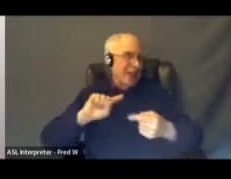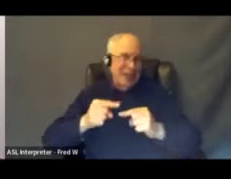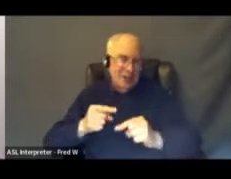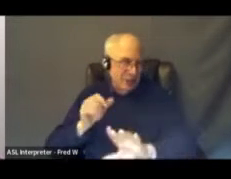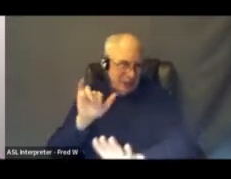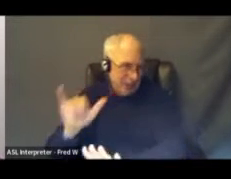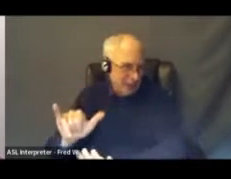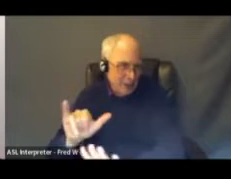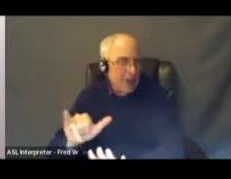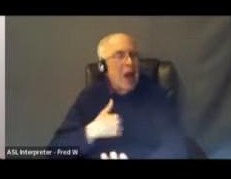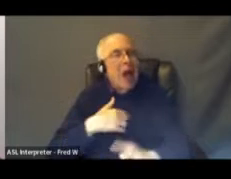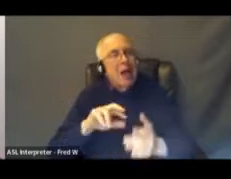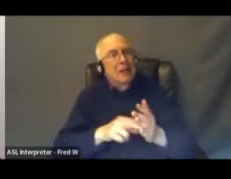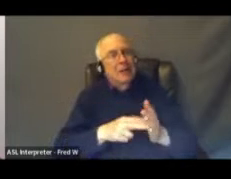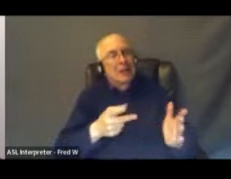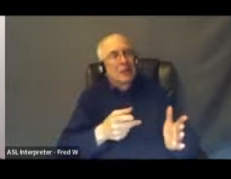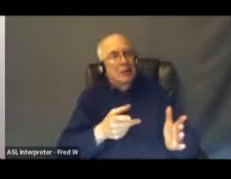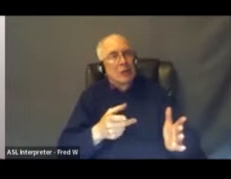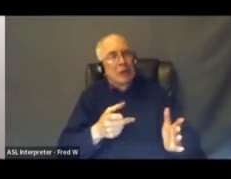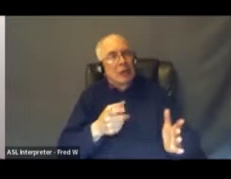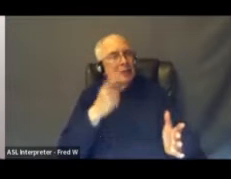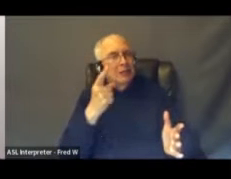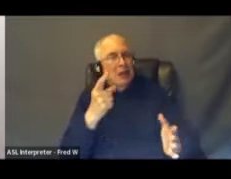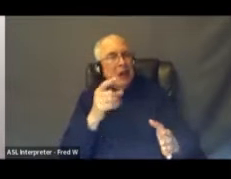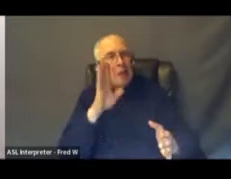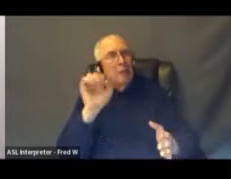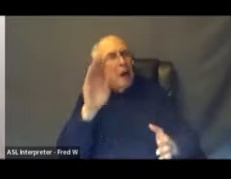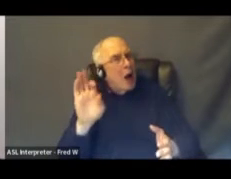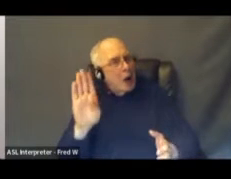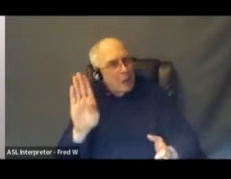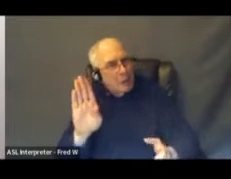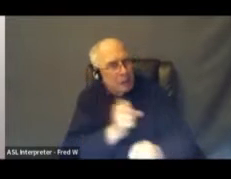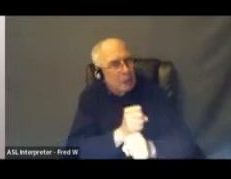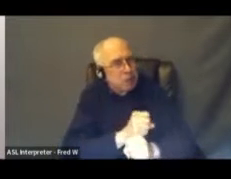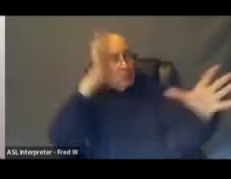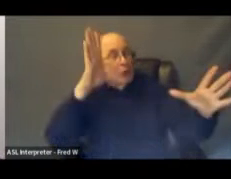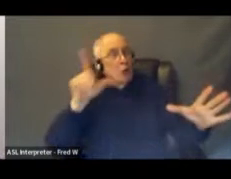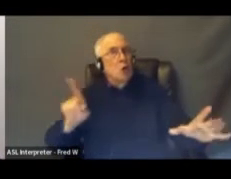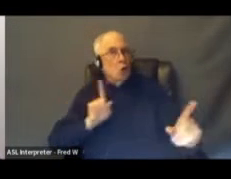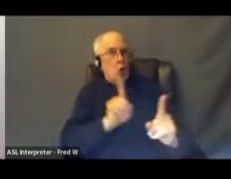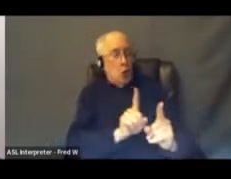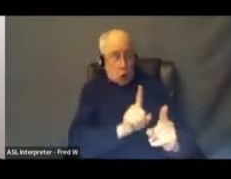ever been near or around any bombs? Some people do need